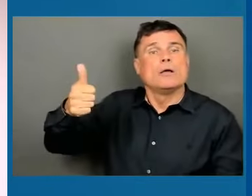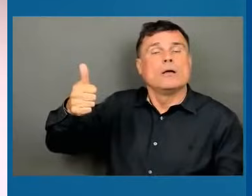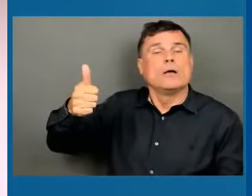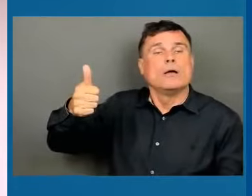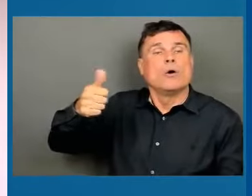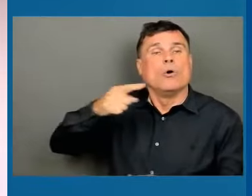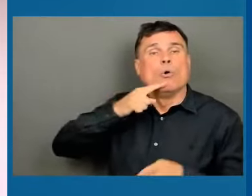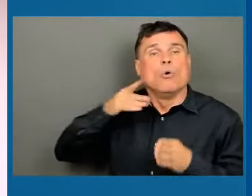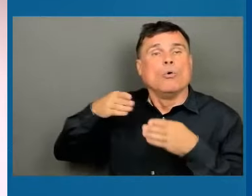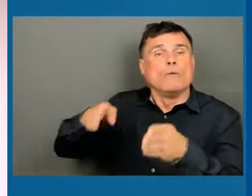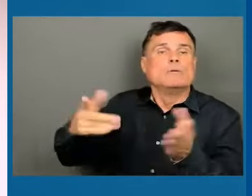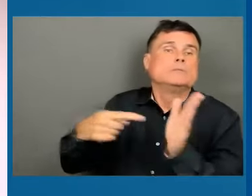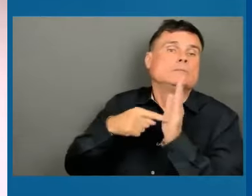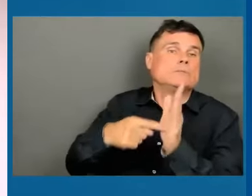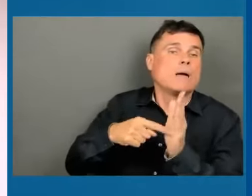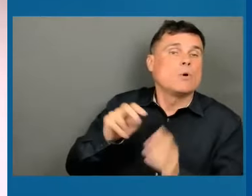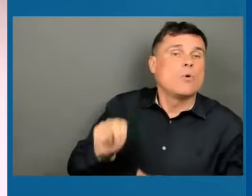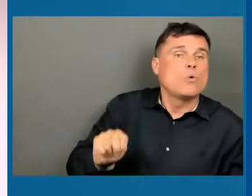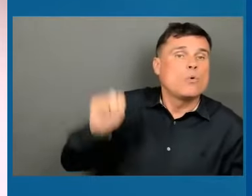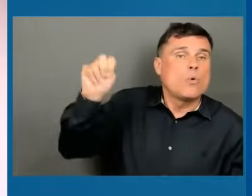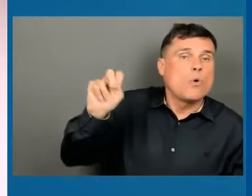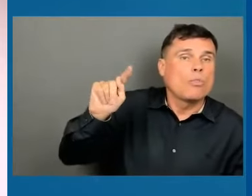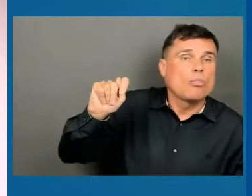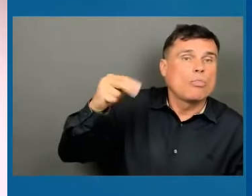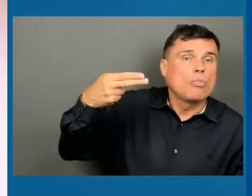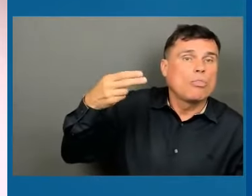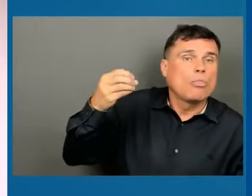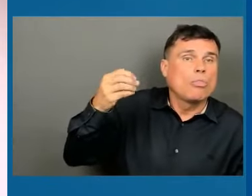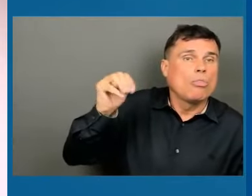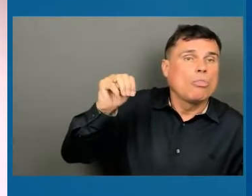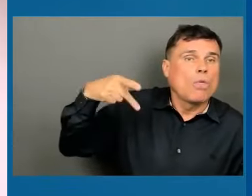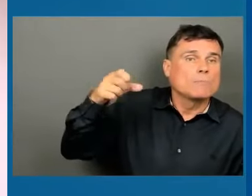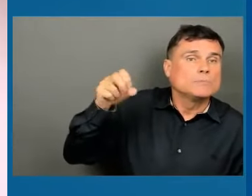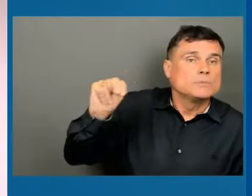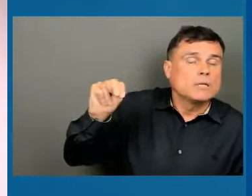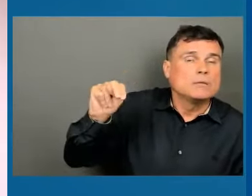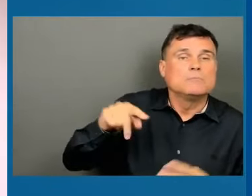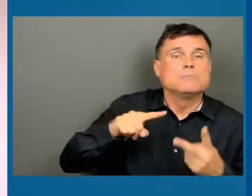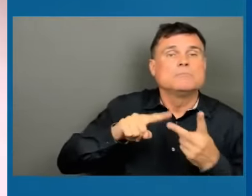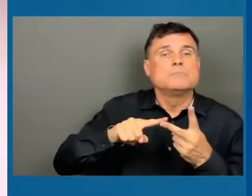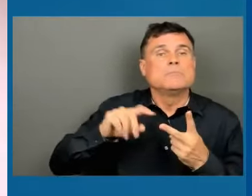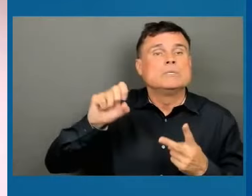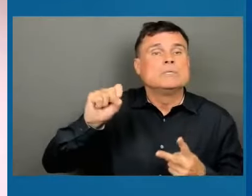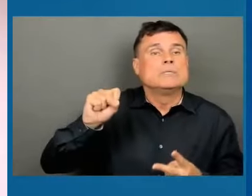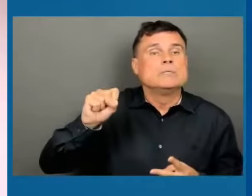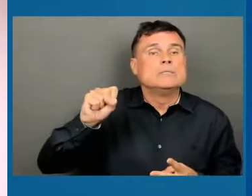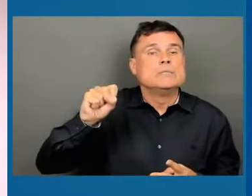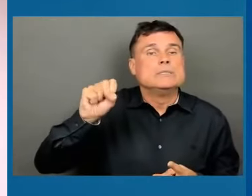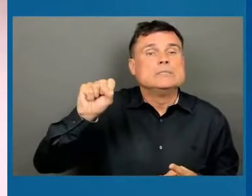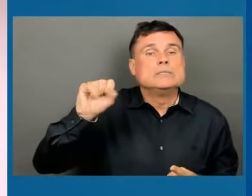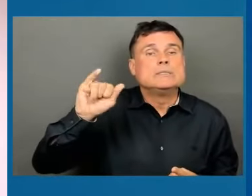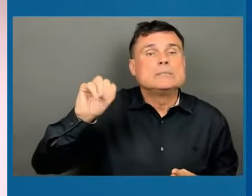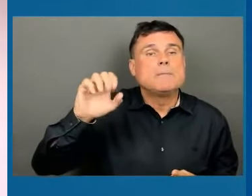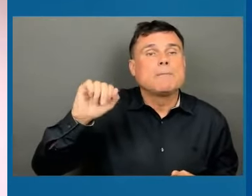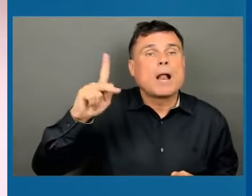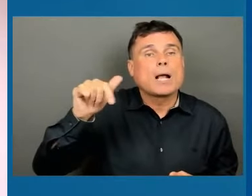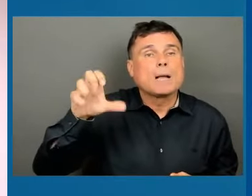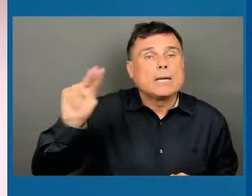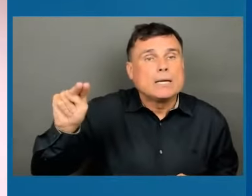caribou mountains which also drain into the Fraser. So I